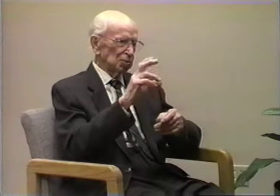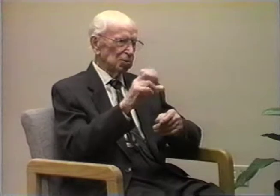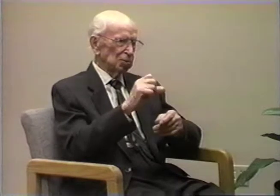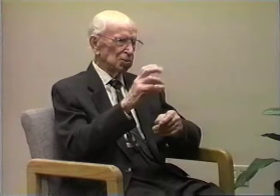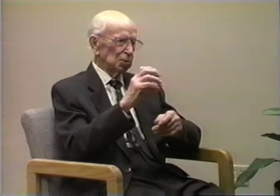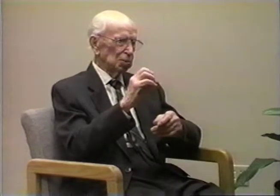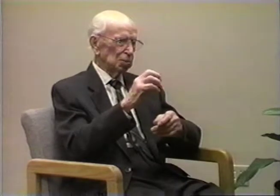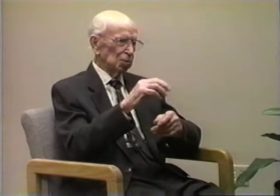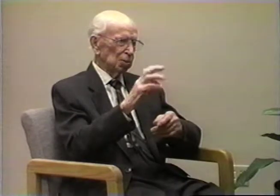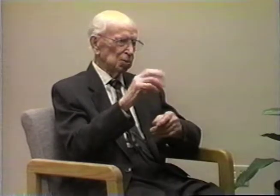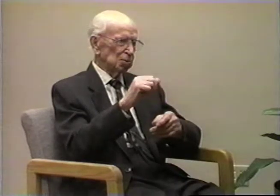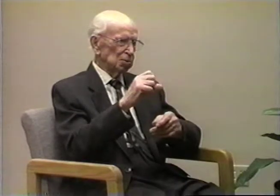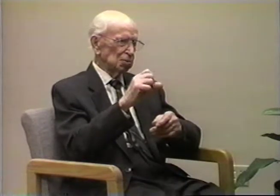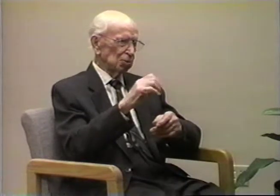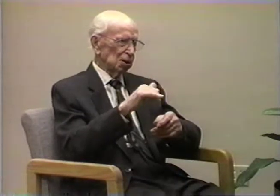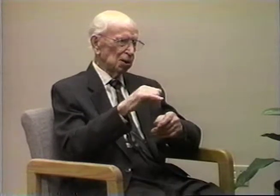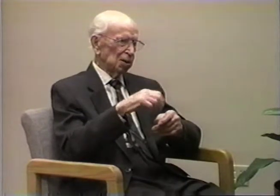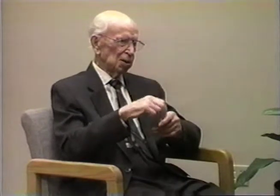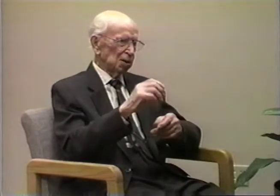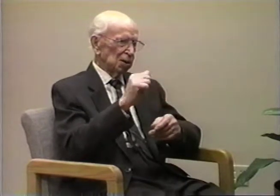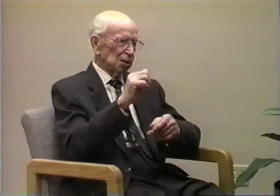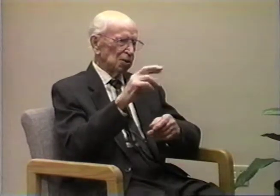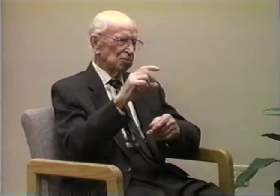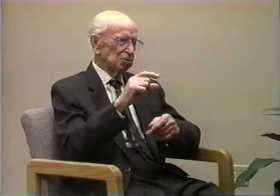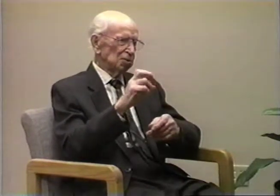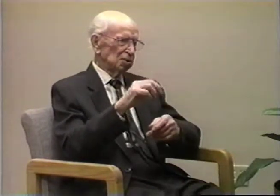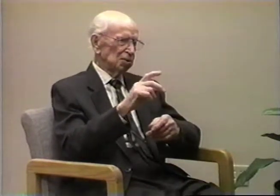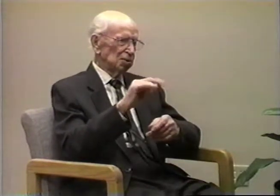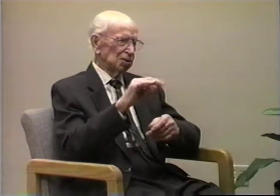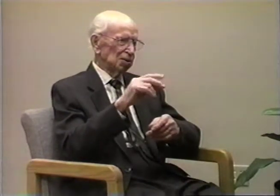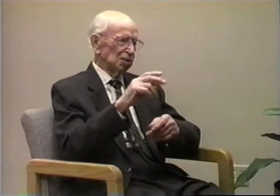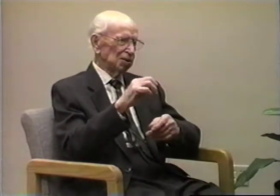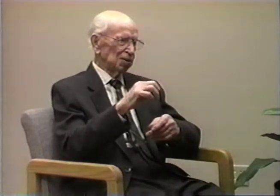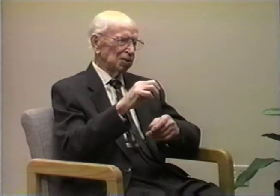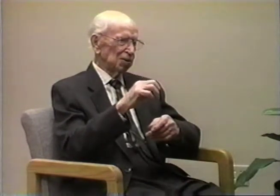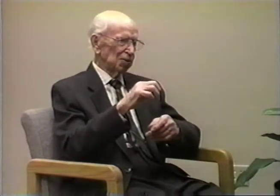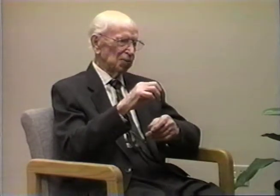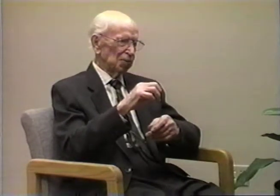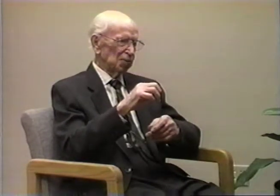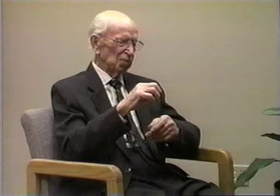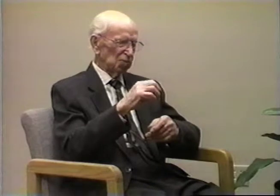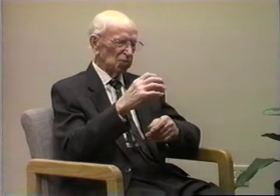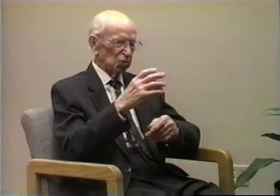The second boy works at the U.S. Embassy in Argentina.